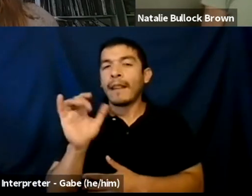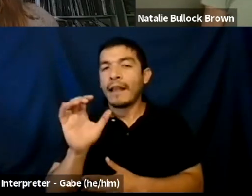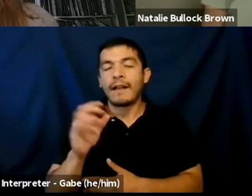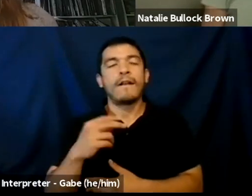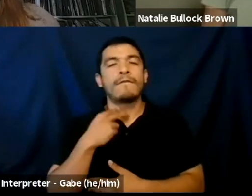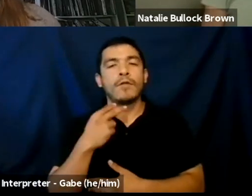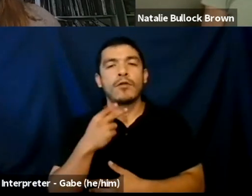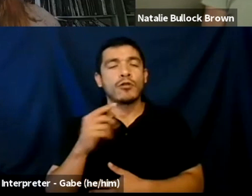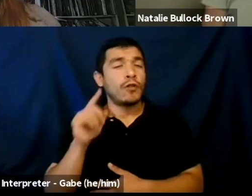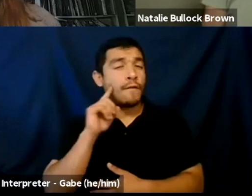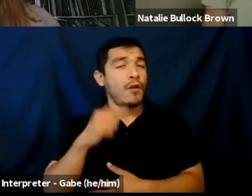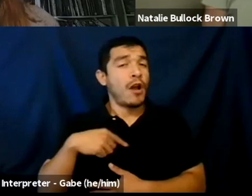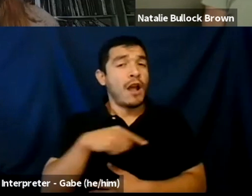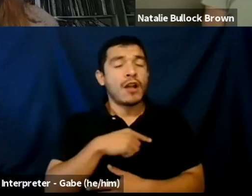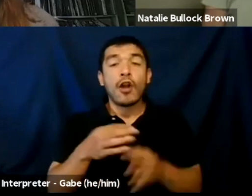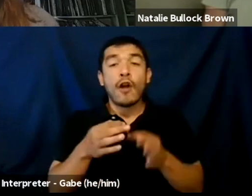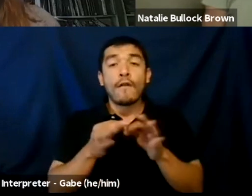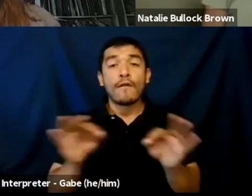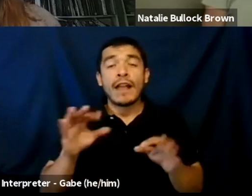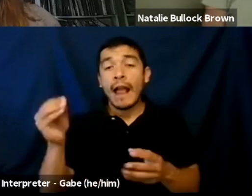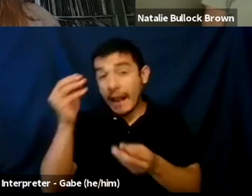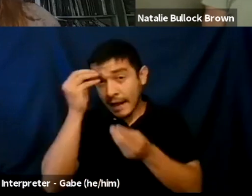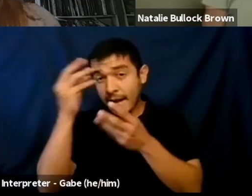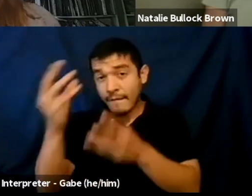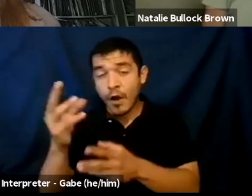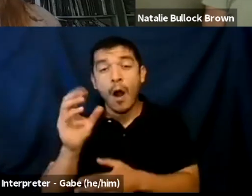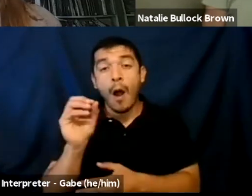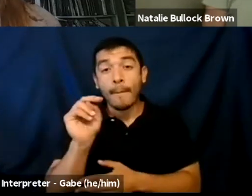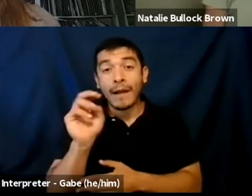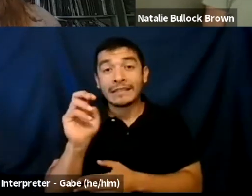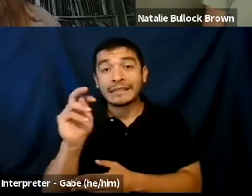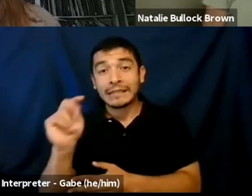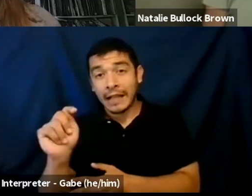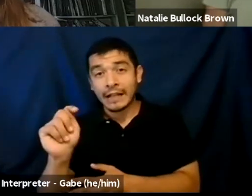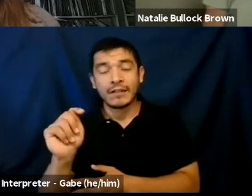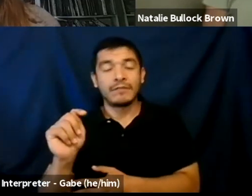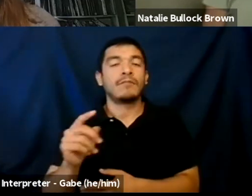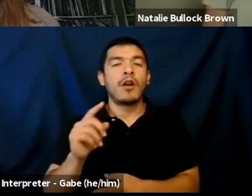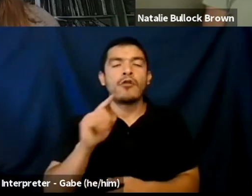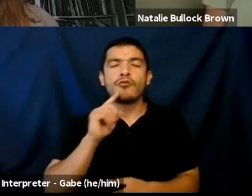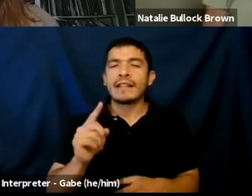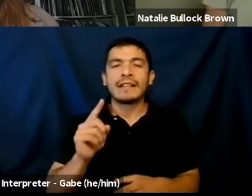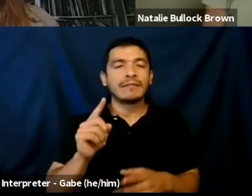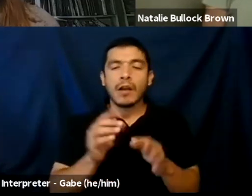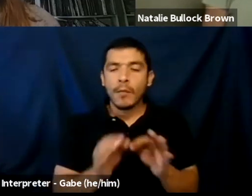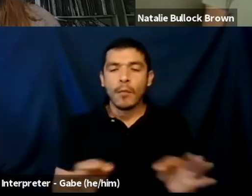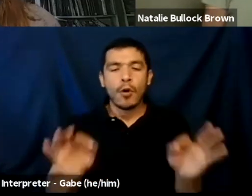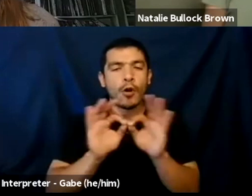free and informed consent really kind of sits at the heart of everything that we do.